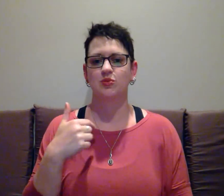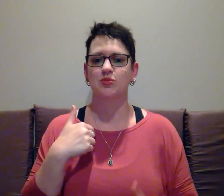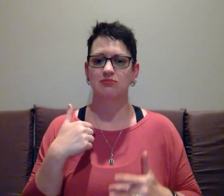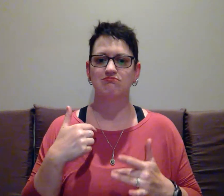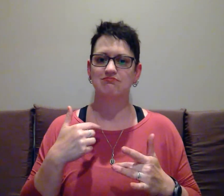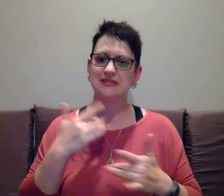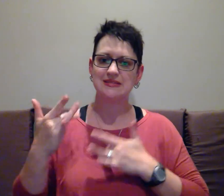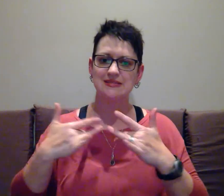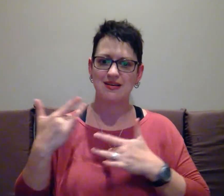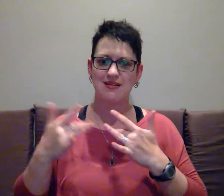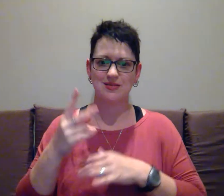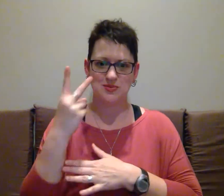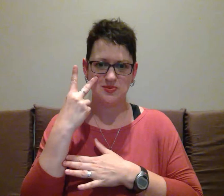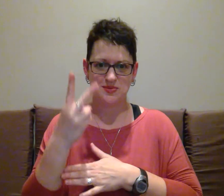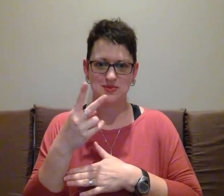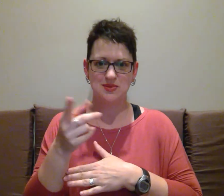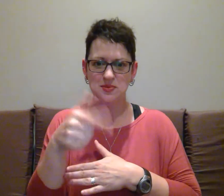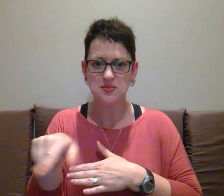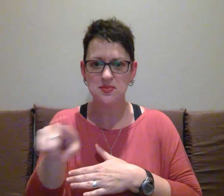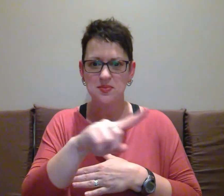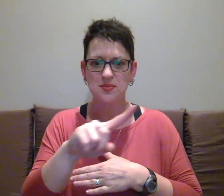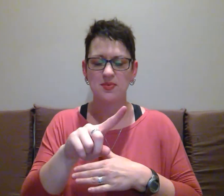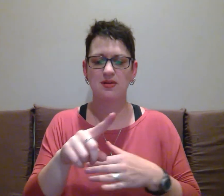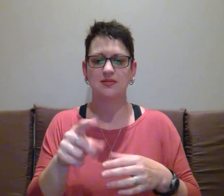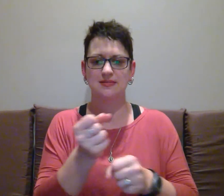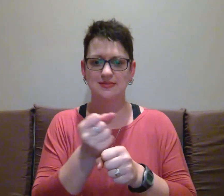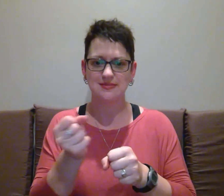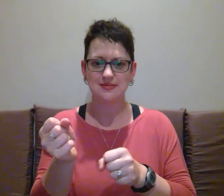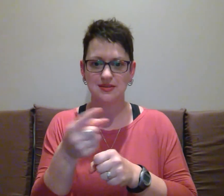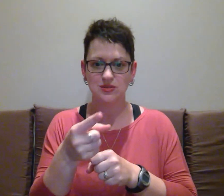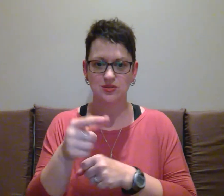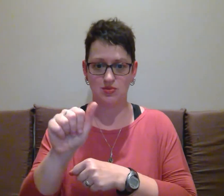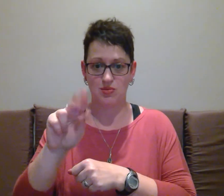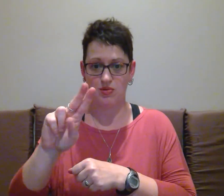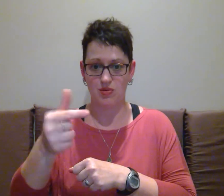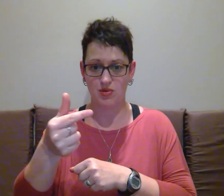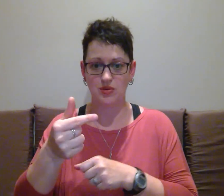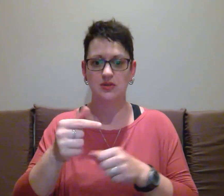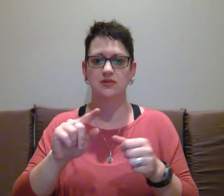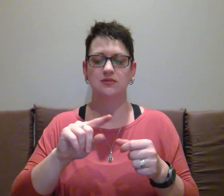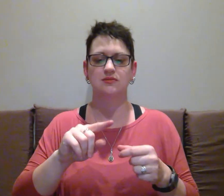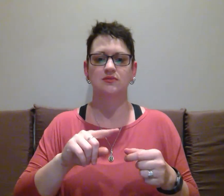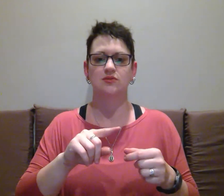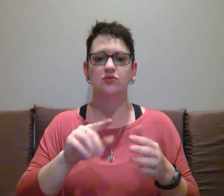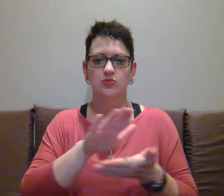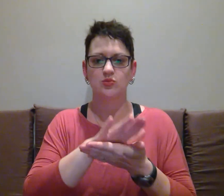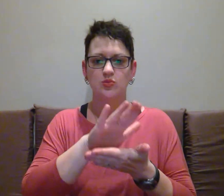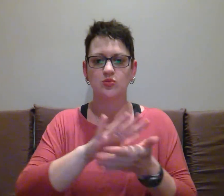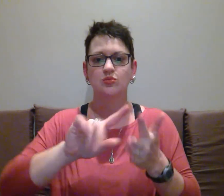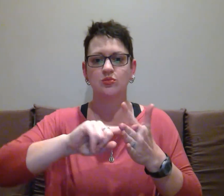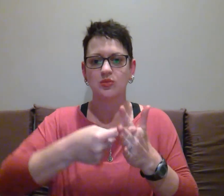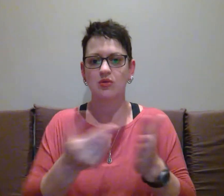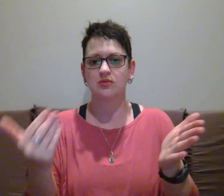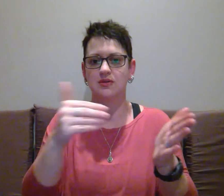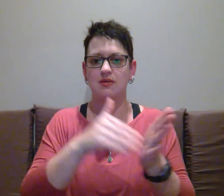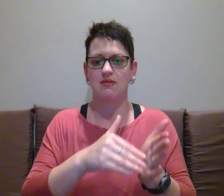And I am excited to see you next year in August when school starts again.